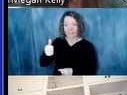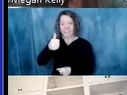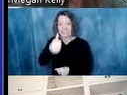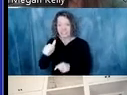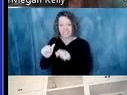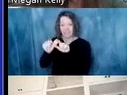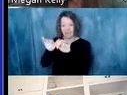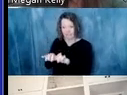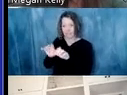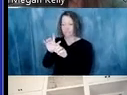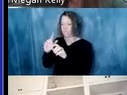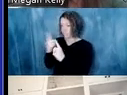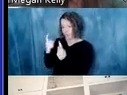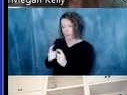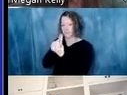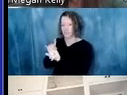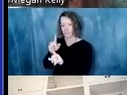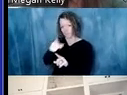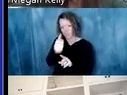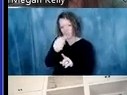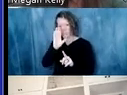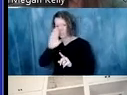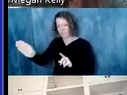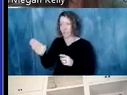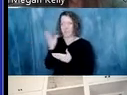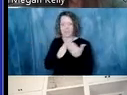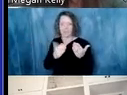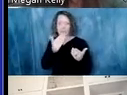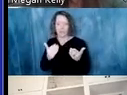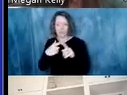answers in there, because we have some really good questions in there. So thank you again.